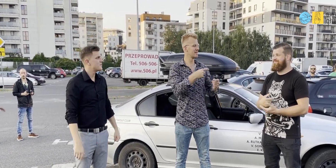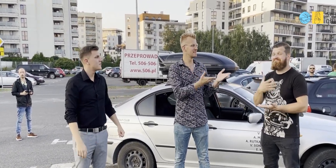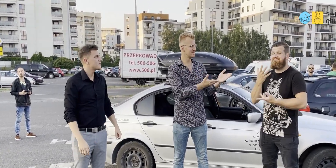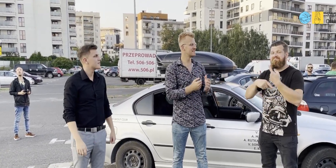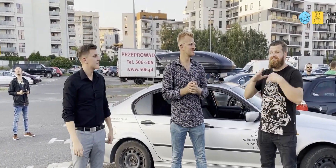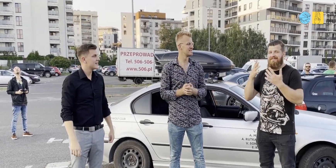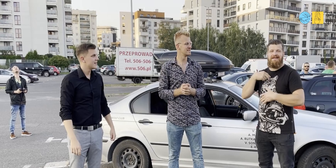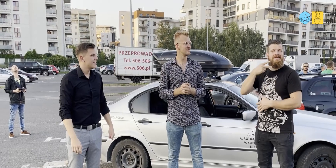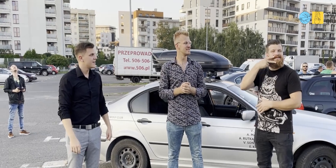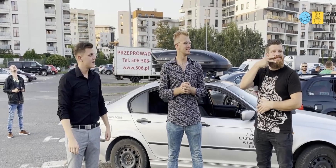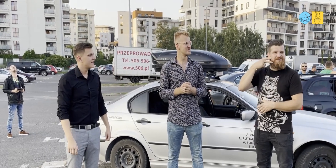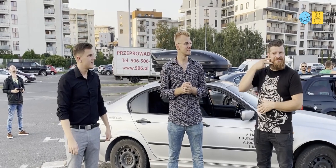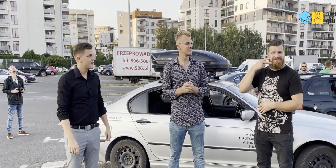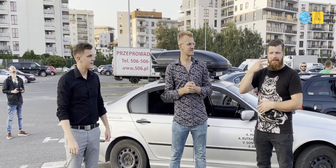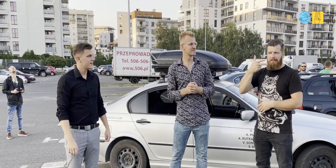[G]: My sign is: